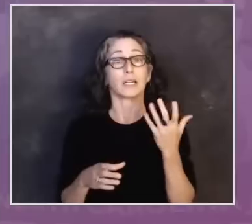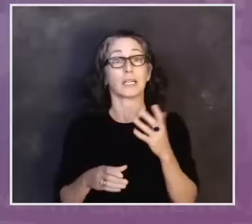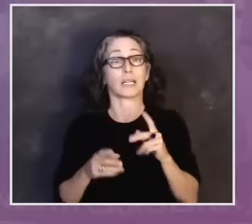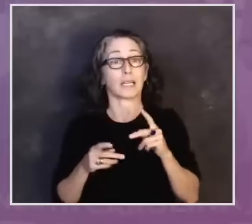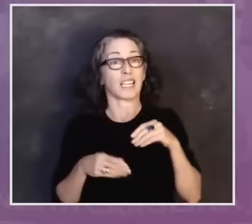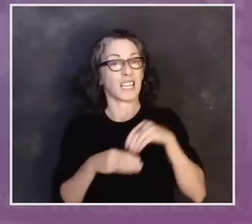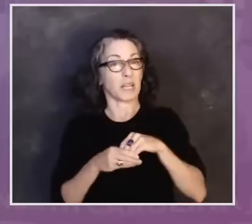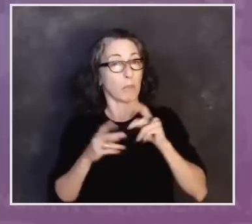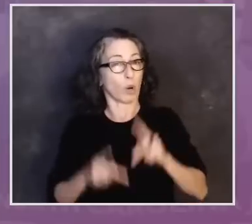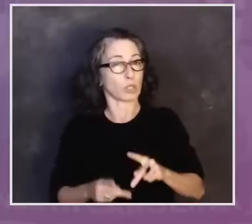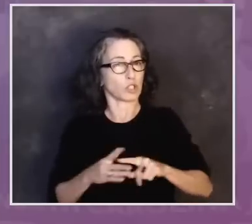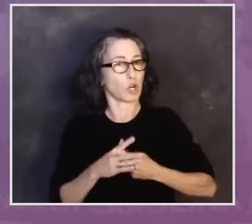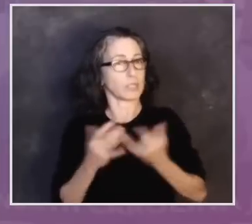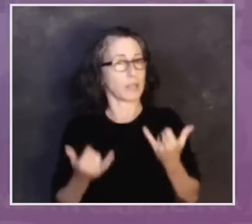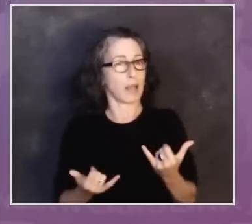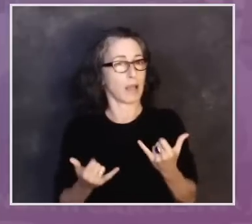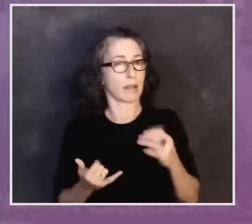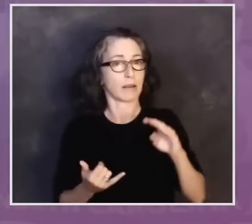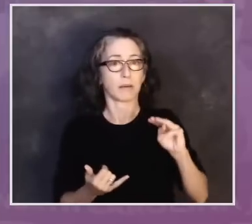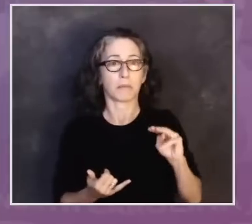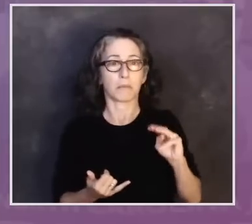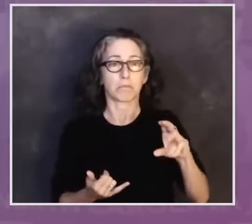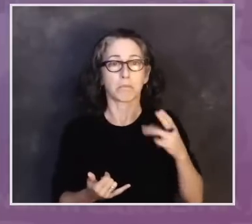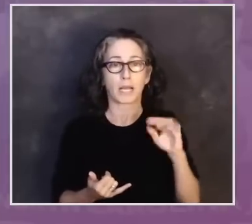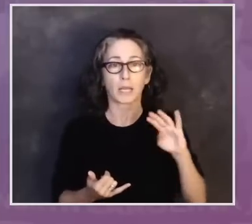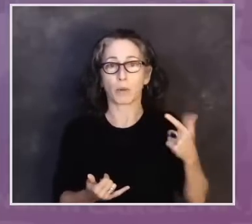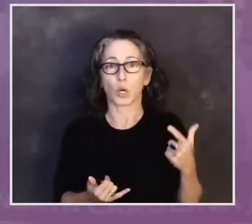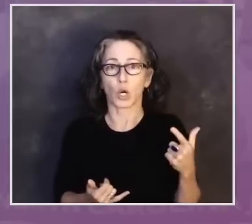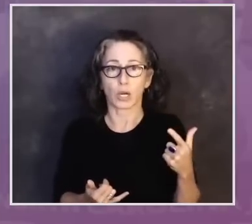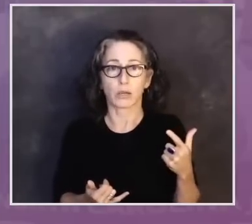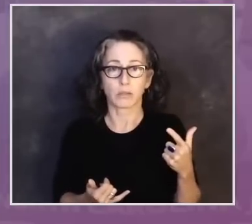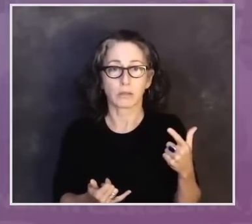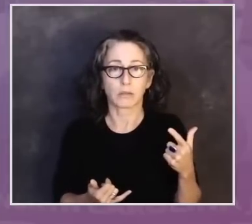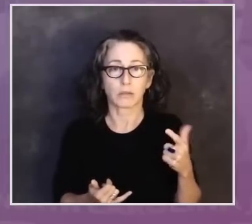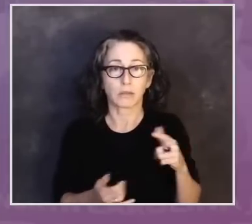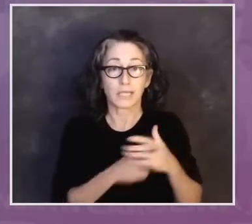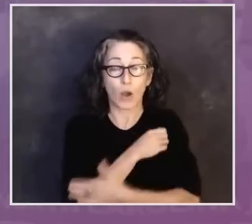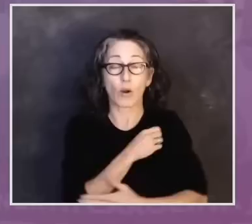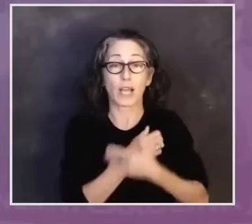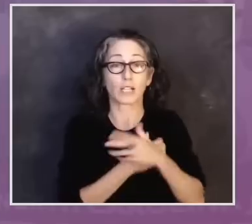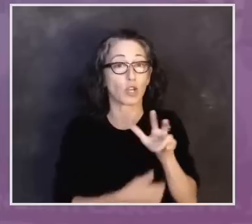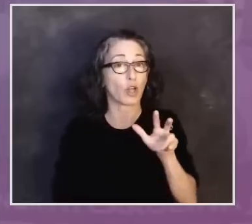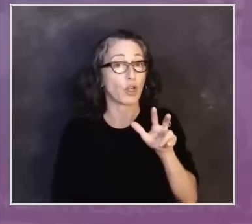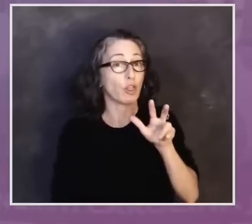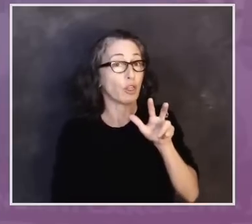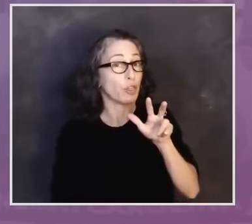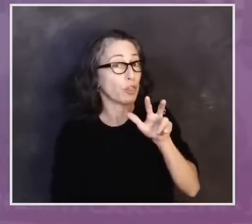MEMBERS AND YOUR COLLEAGUES TO MAKE A PLAN. IN-PERSON EARLY VOTING STARTED